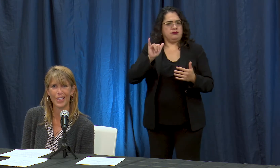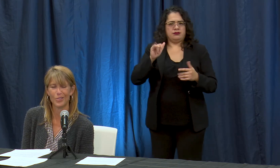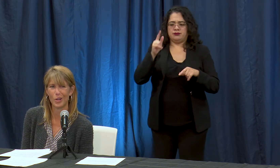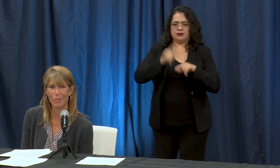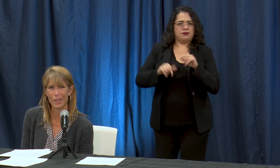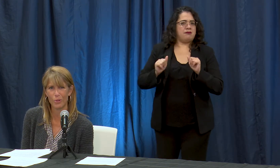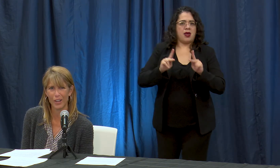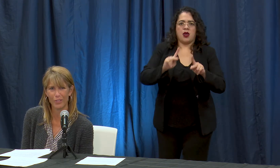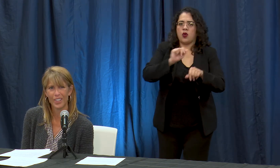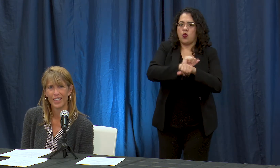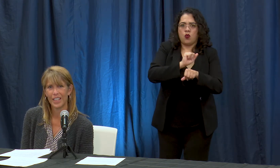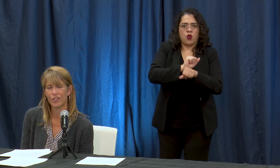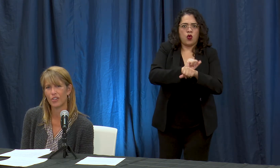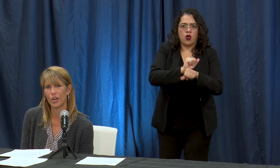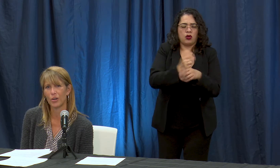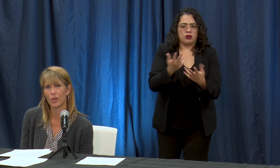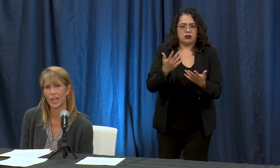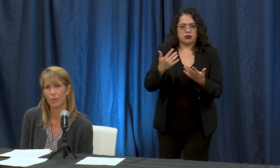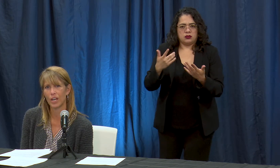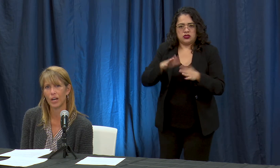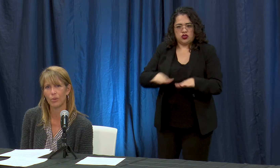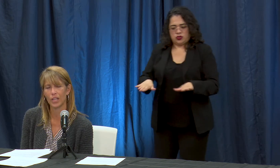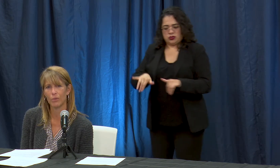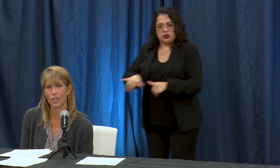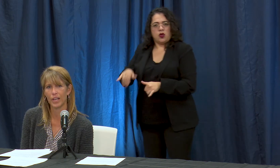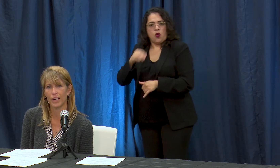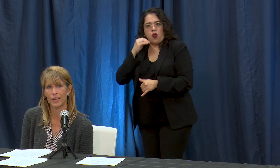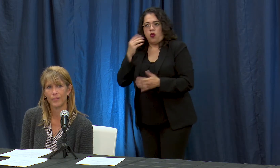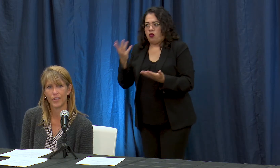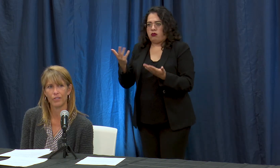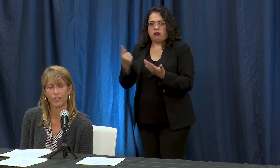kids are home by themselves, and so we are working with our different